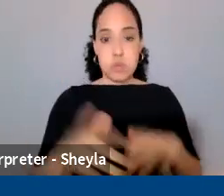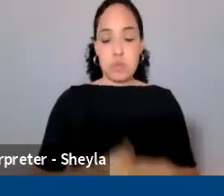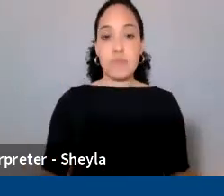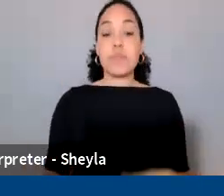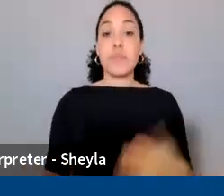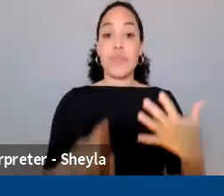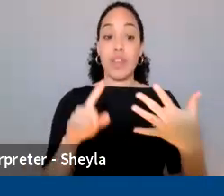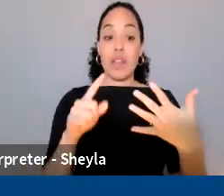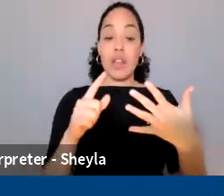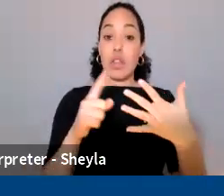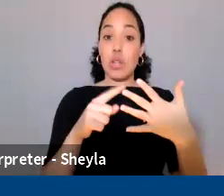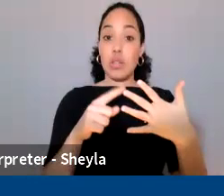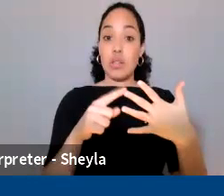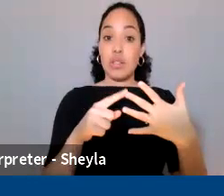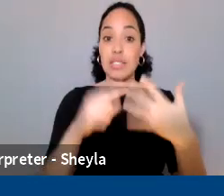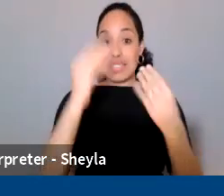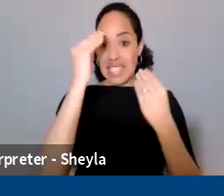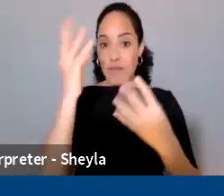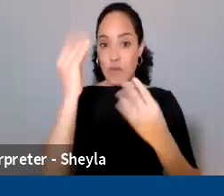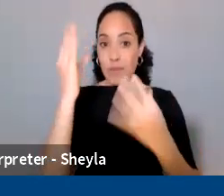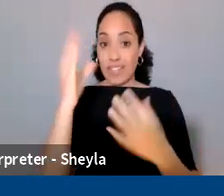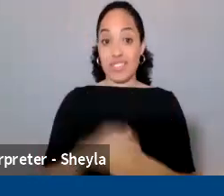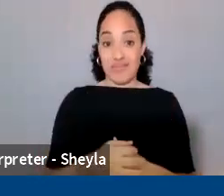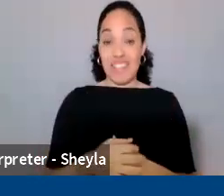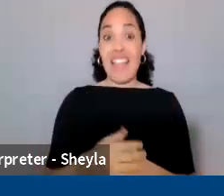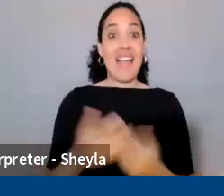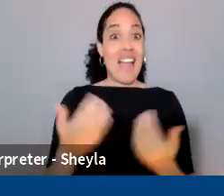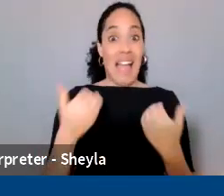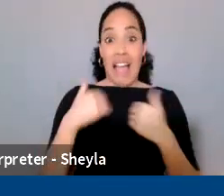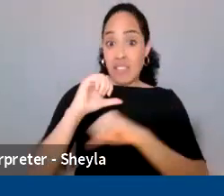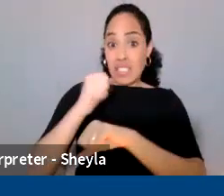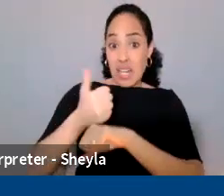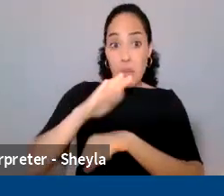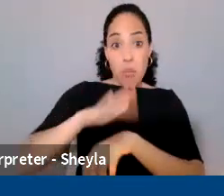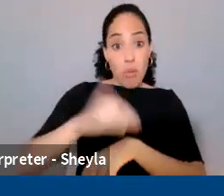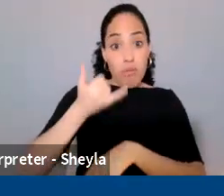Doug mentioned um have the weather alerts and the emergency alerts also it's nice to have a